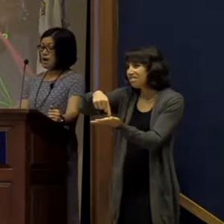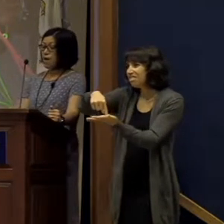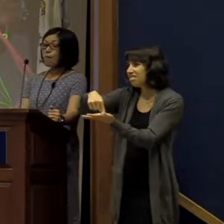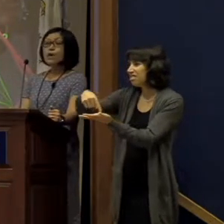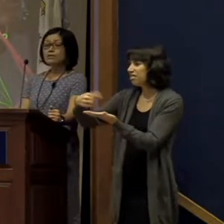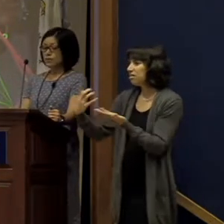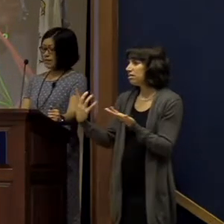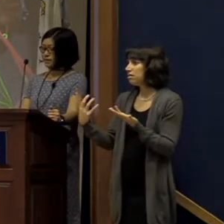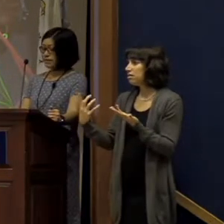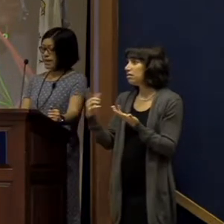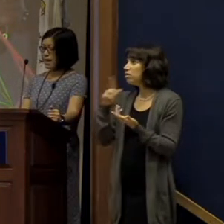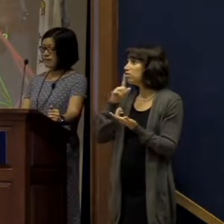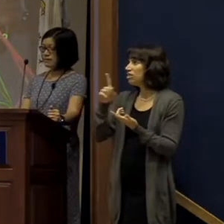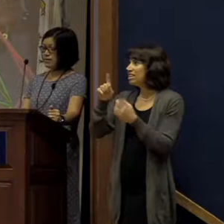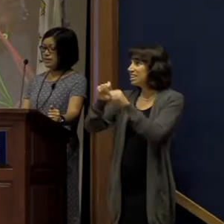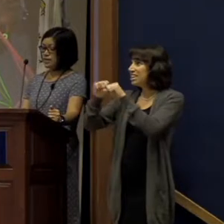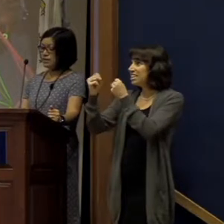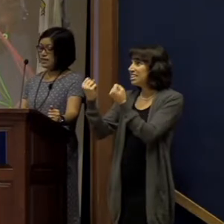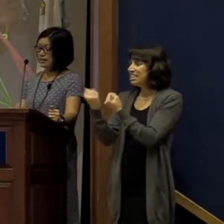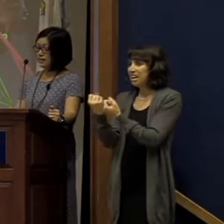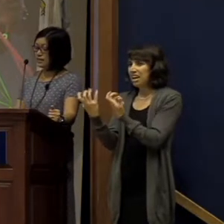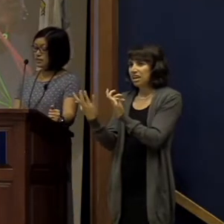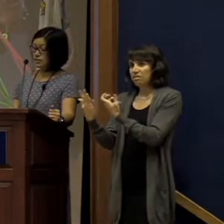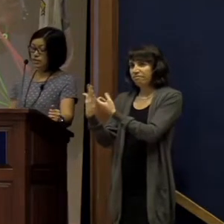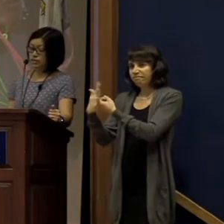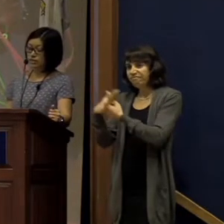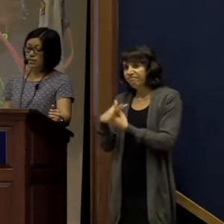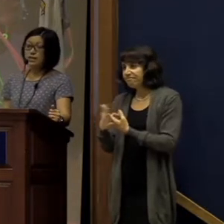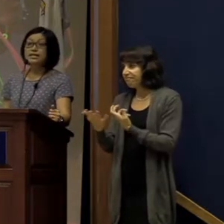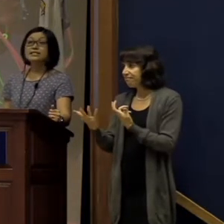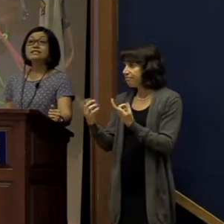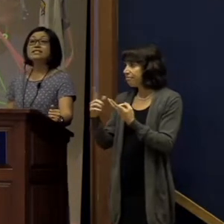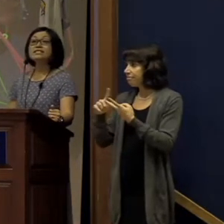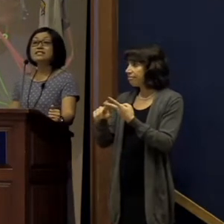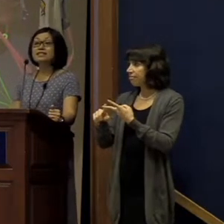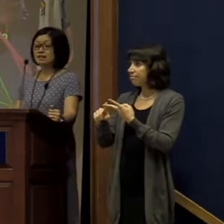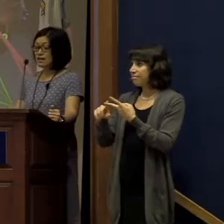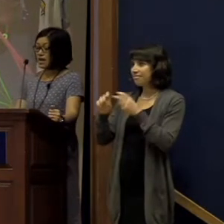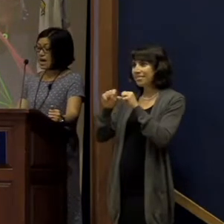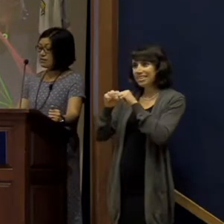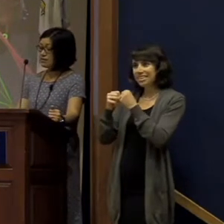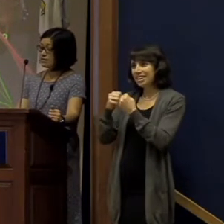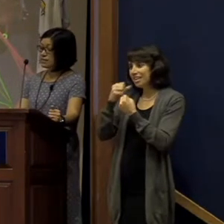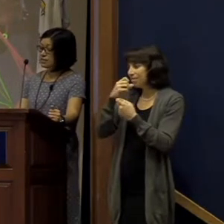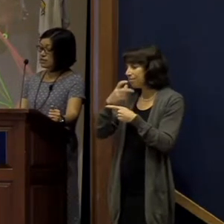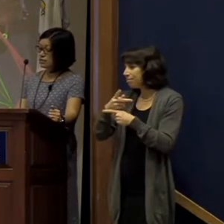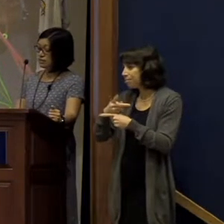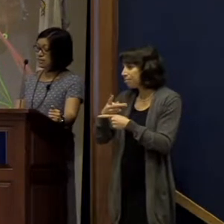One way to unpacked this education debt in STEM education is to consider how systemic injustice azar